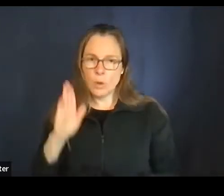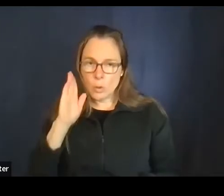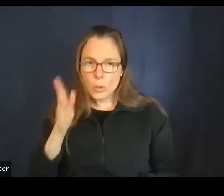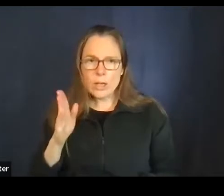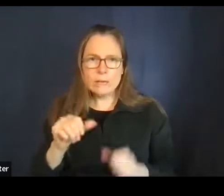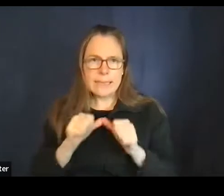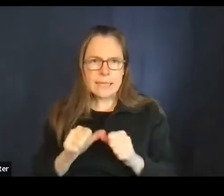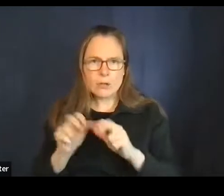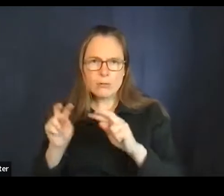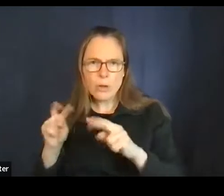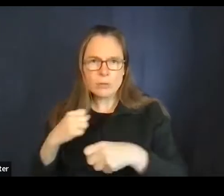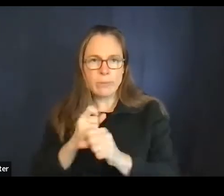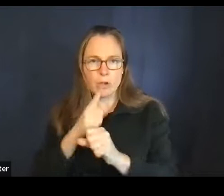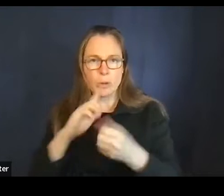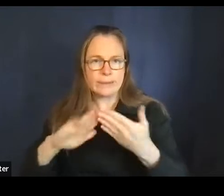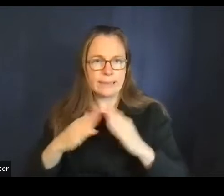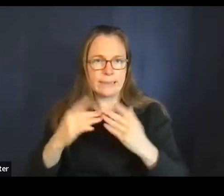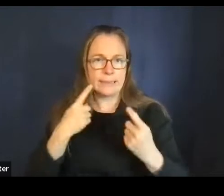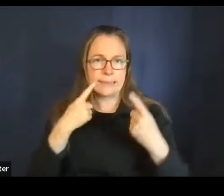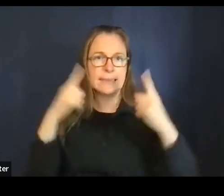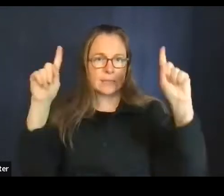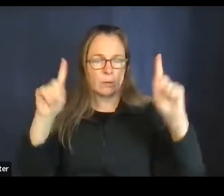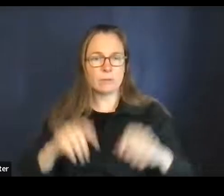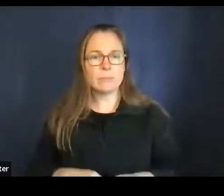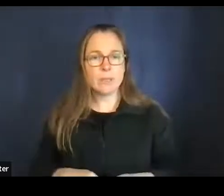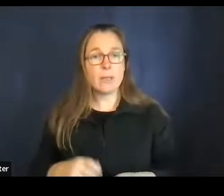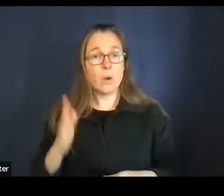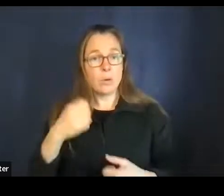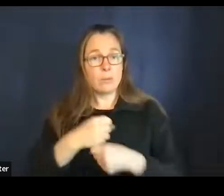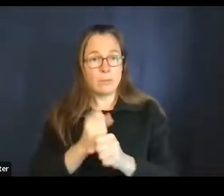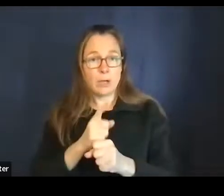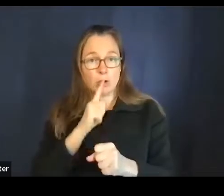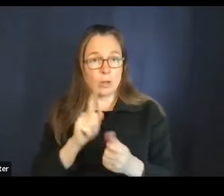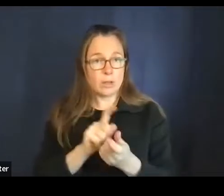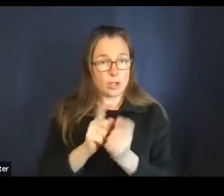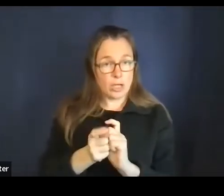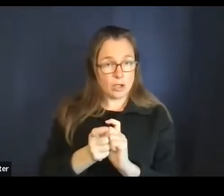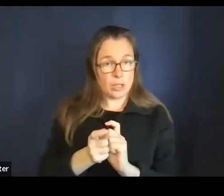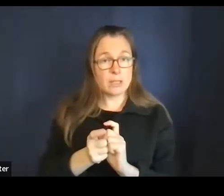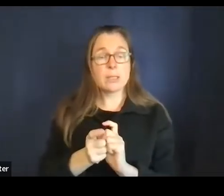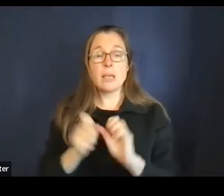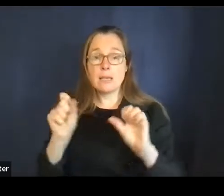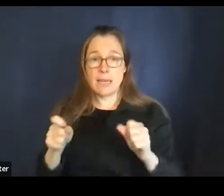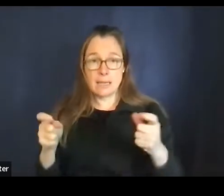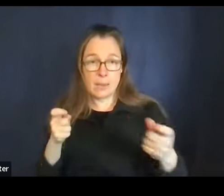We recognize the importance of ensuring that these changes are managed effectively and strategically